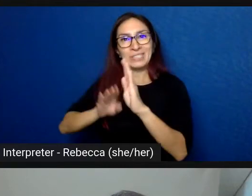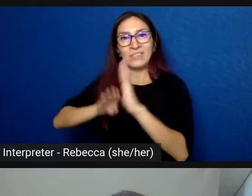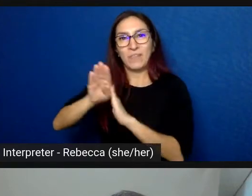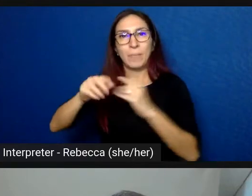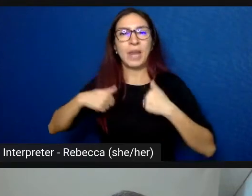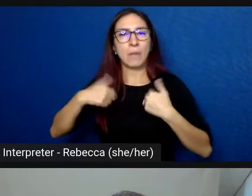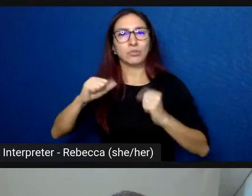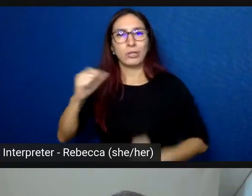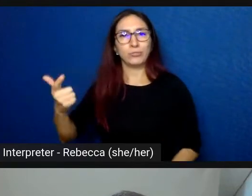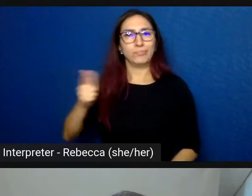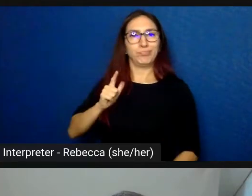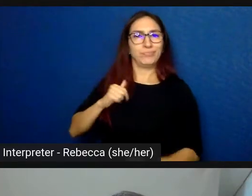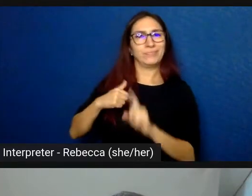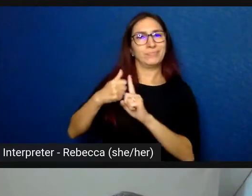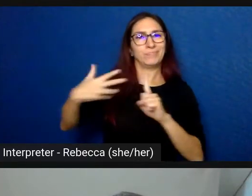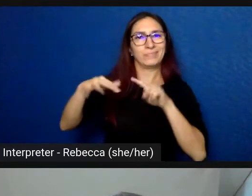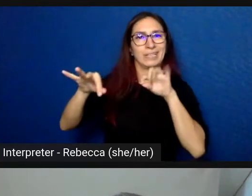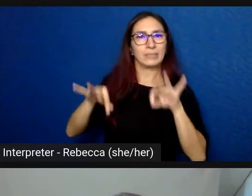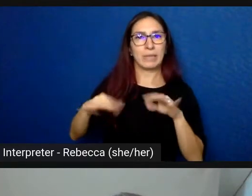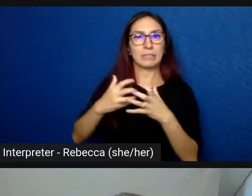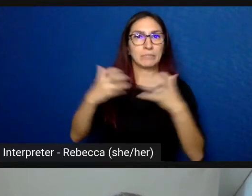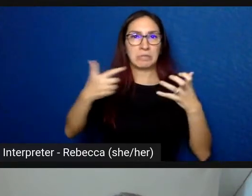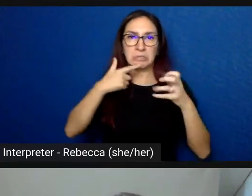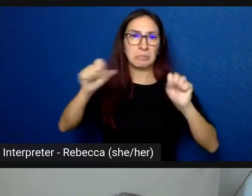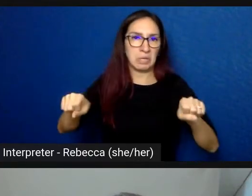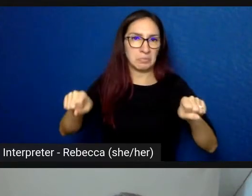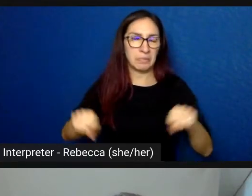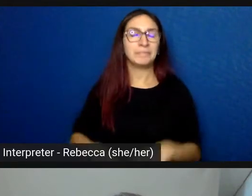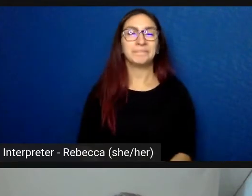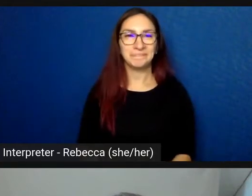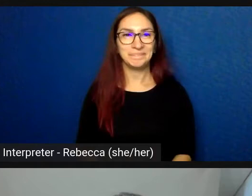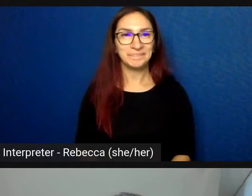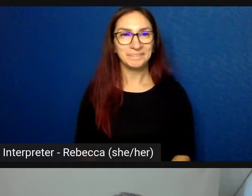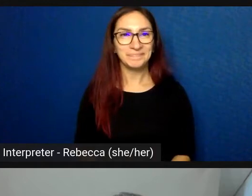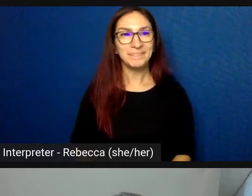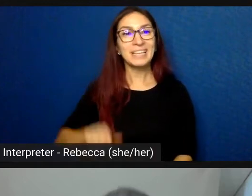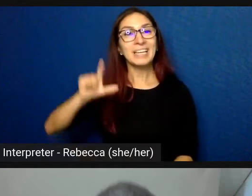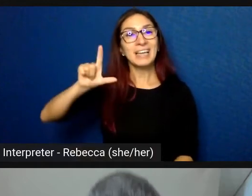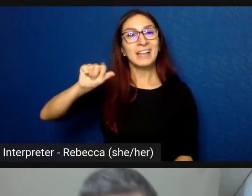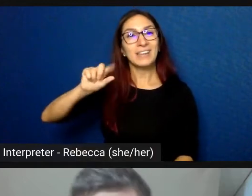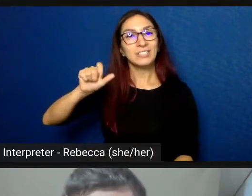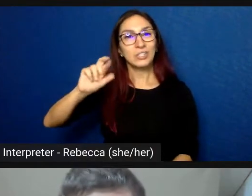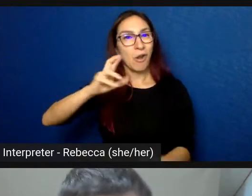as much as I can, Now, Lazar is the world's first